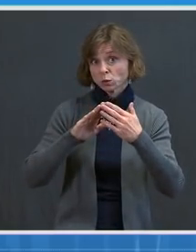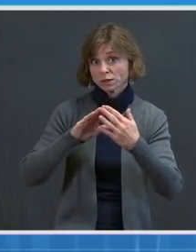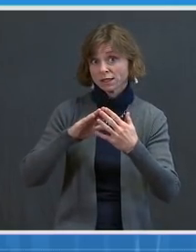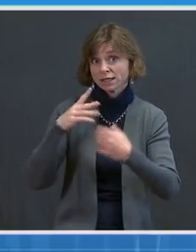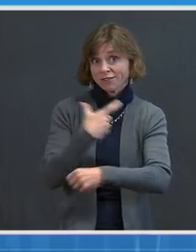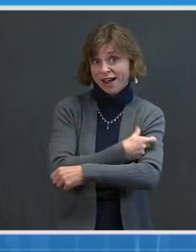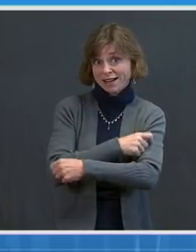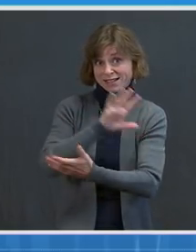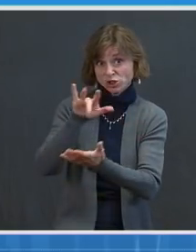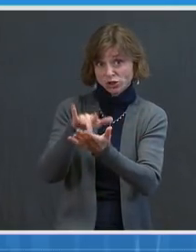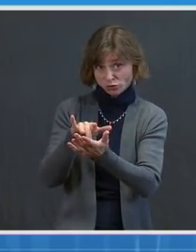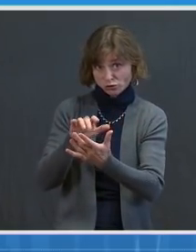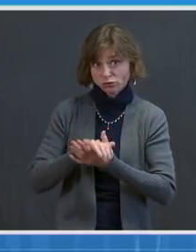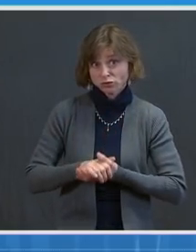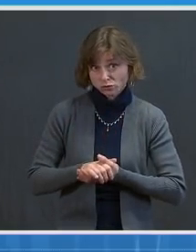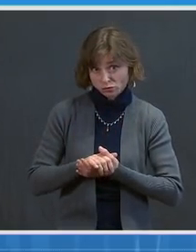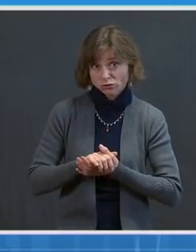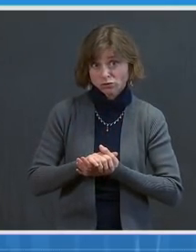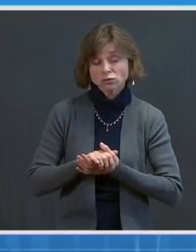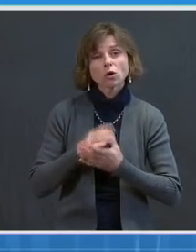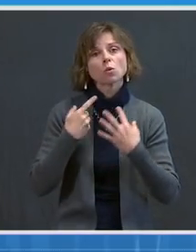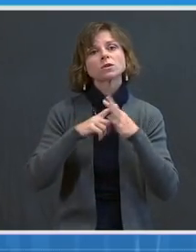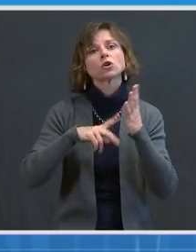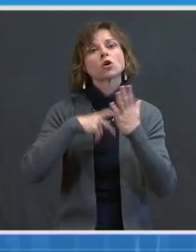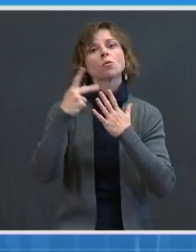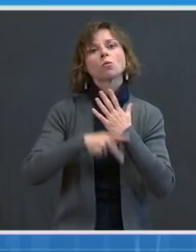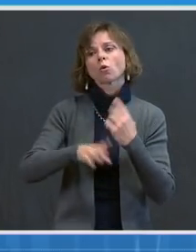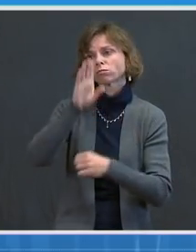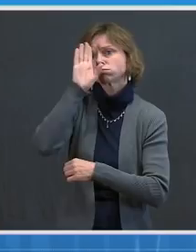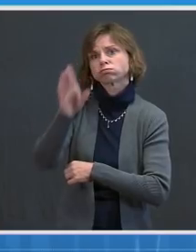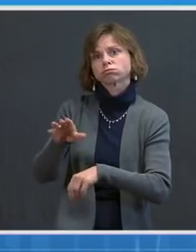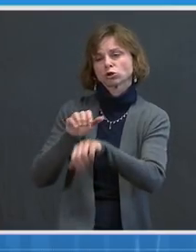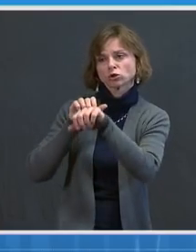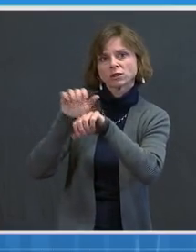We've launched a program to directly send vaccines to more than 9,000 local pharmacies.